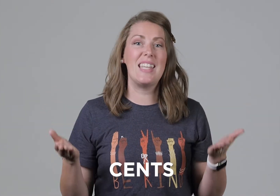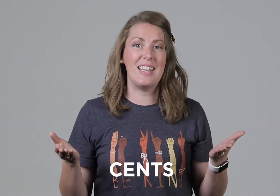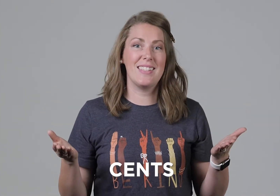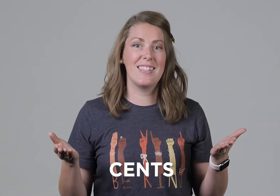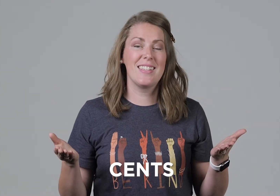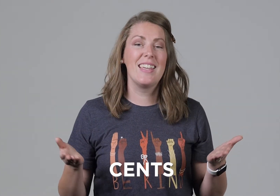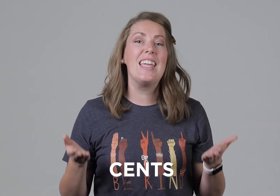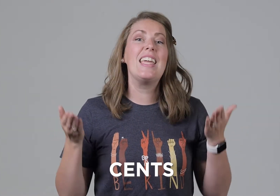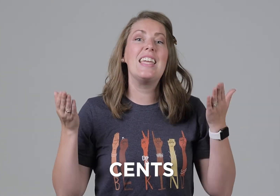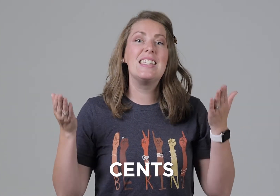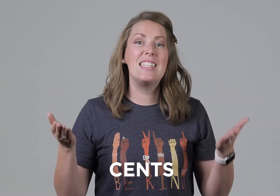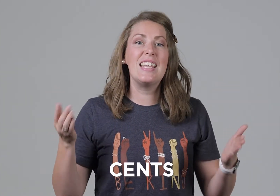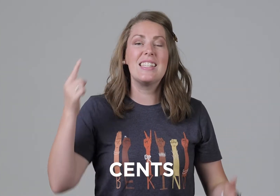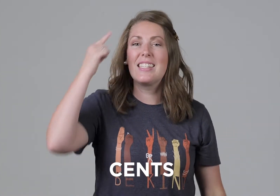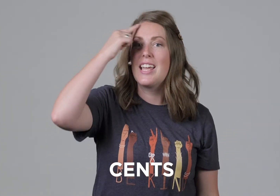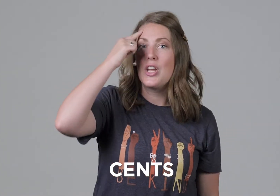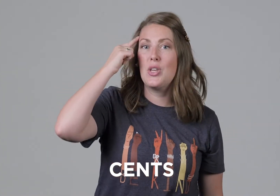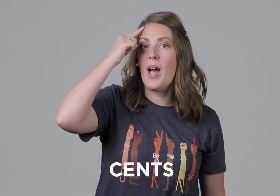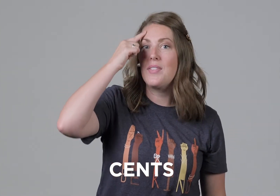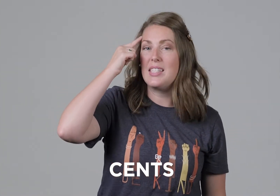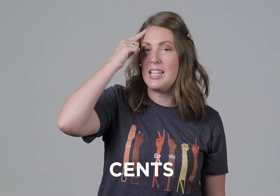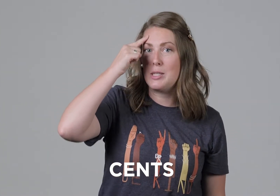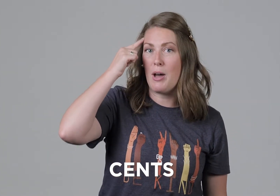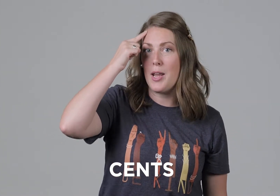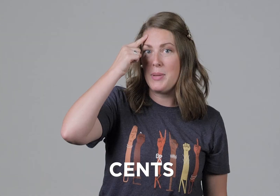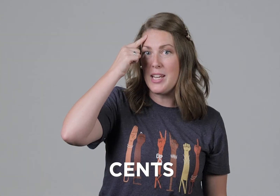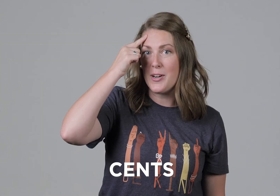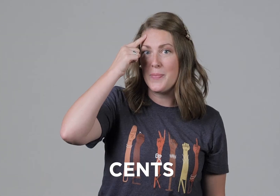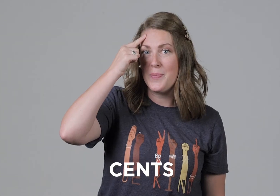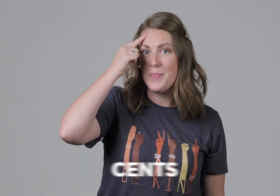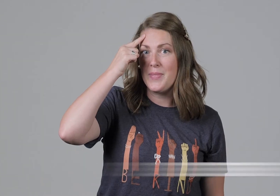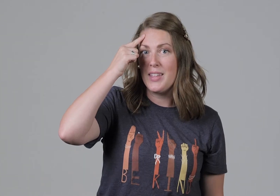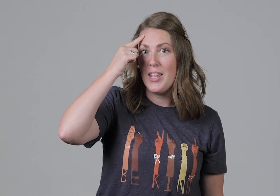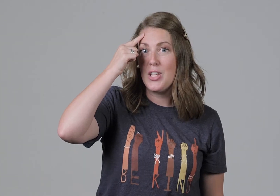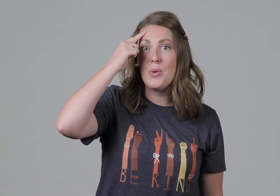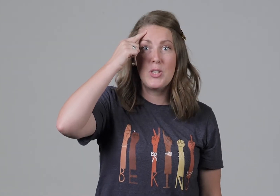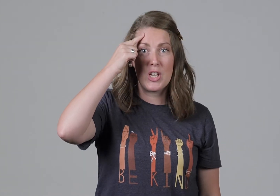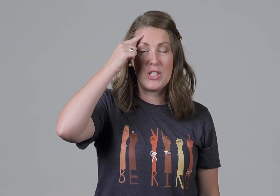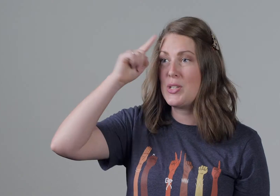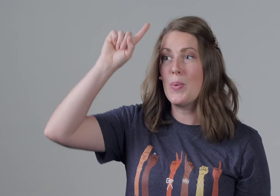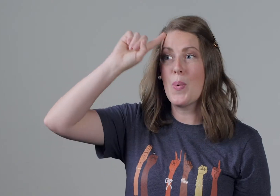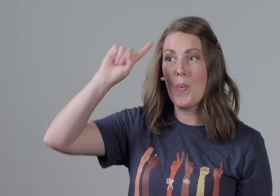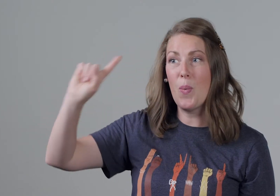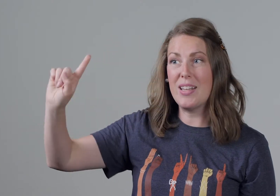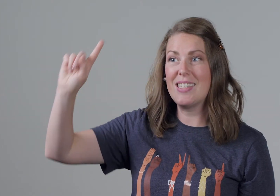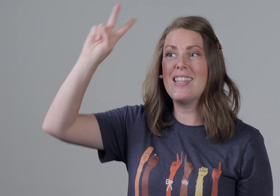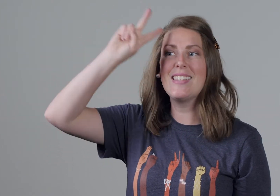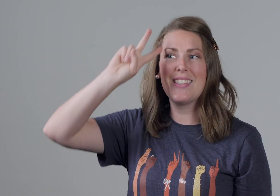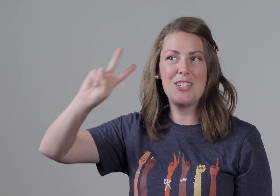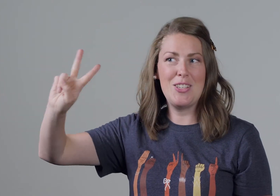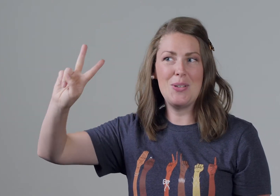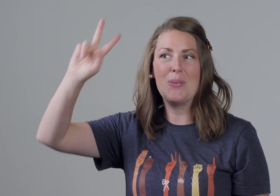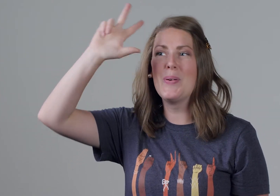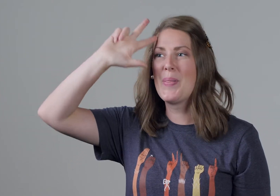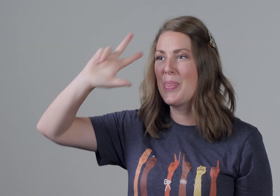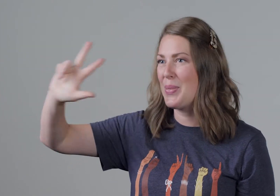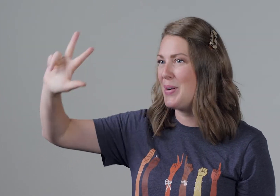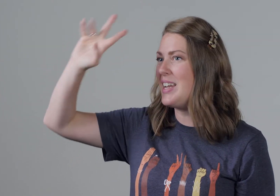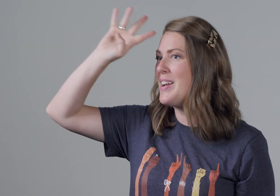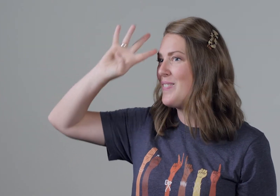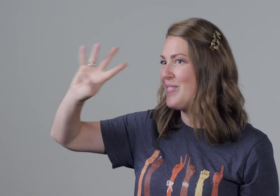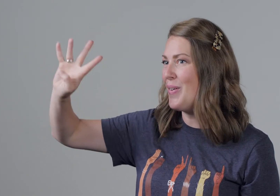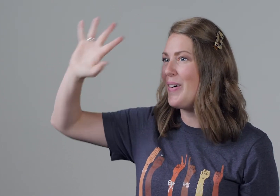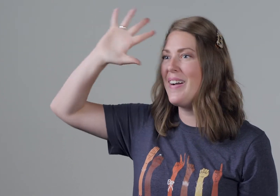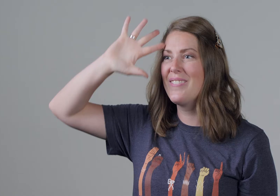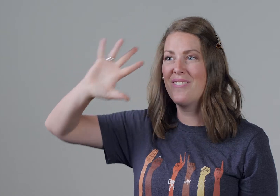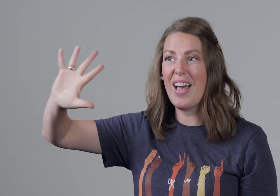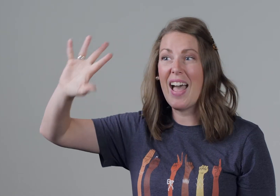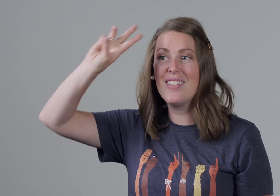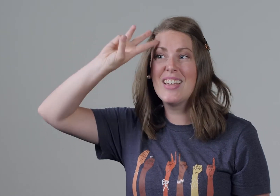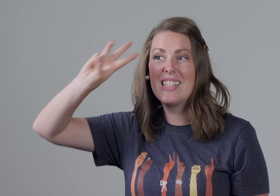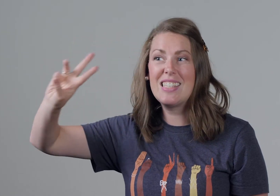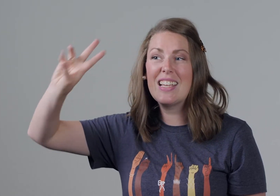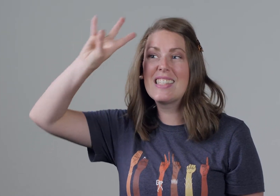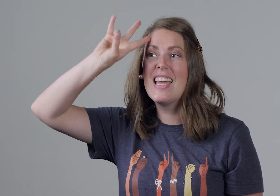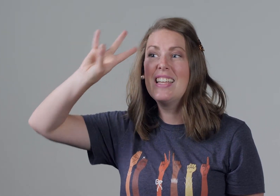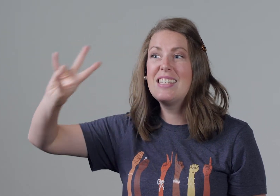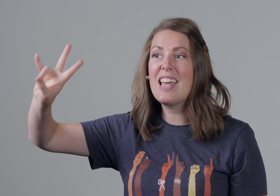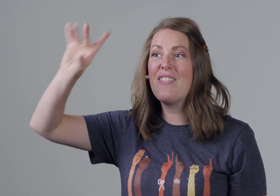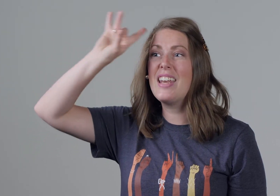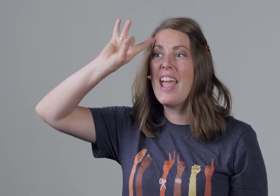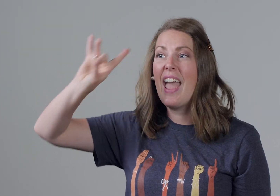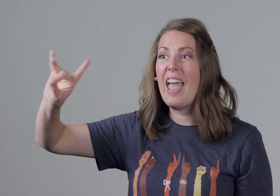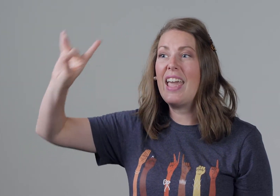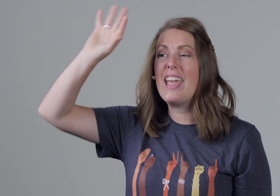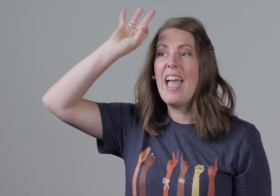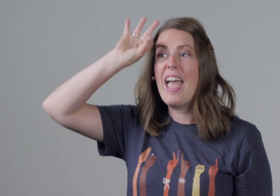cents. In cents, you have the cent spot up here. You would just do one since 2, 3, 4, 5, 6, 7, 8,